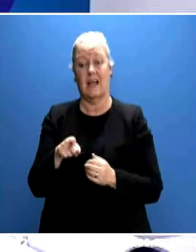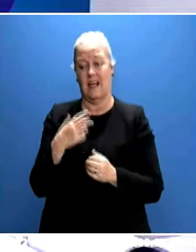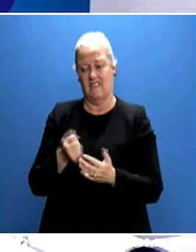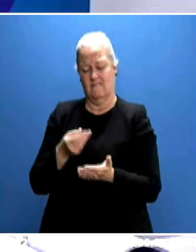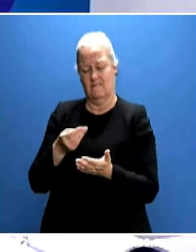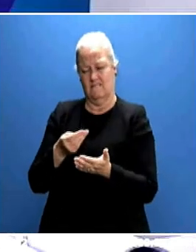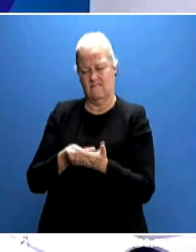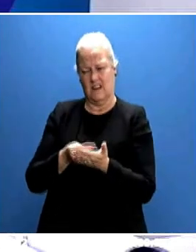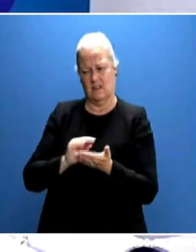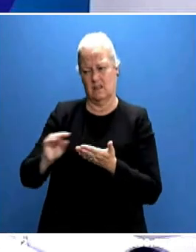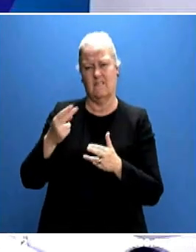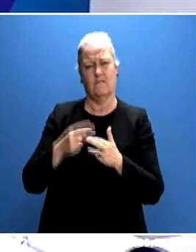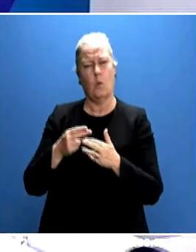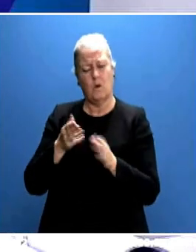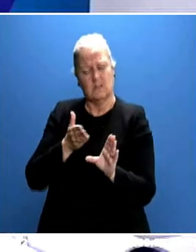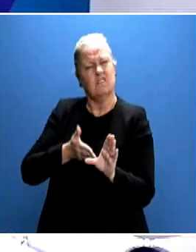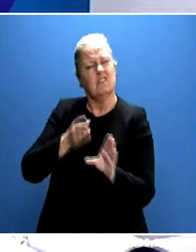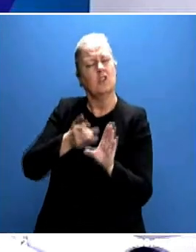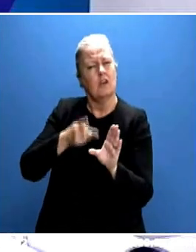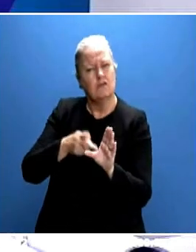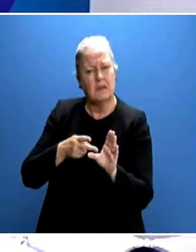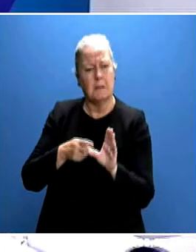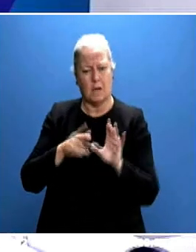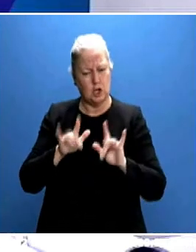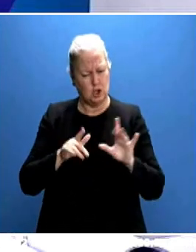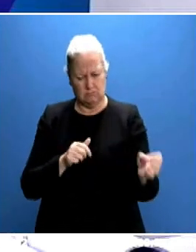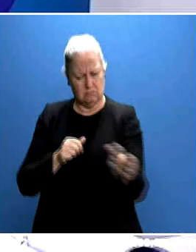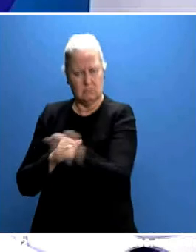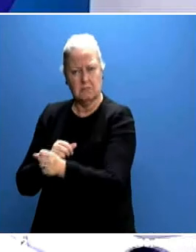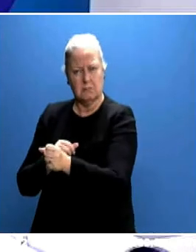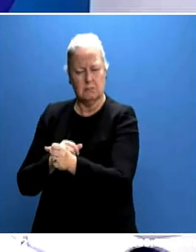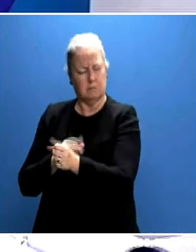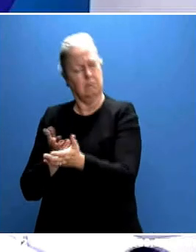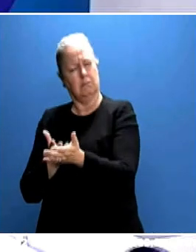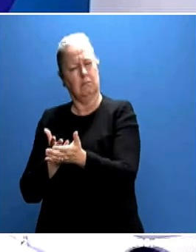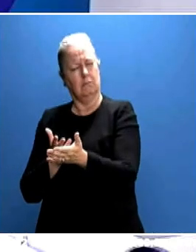but no psychiatrist has been found. How is then the recommendation being implemented?